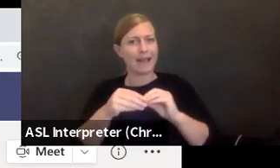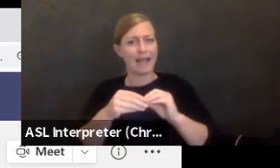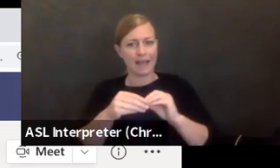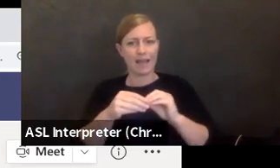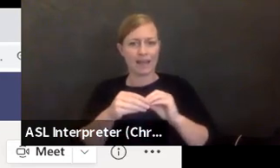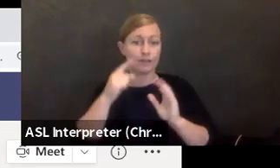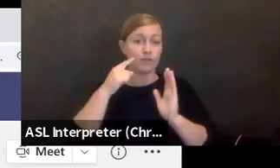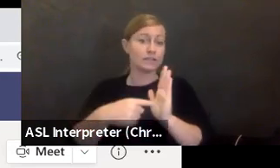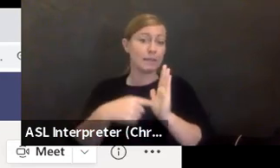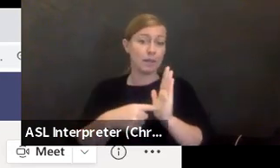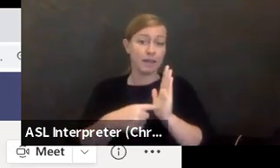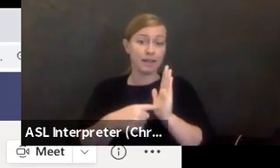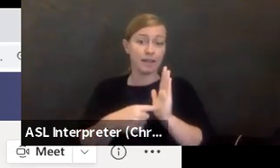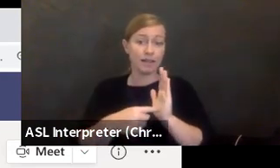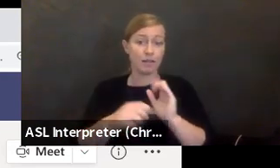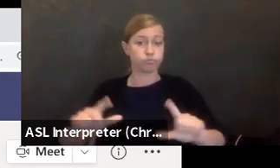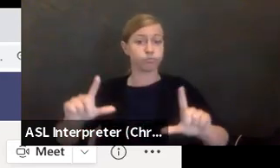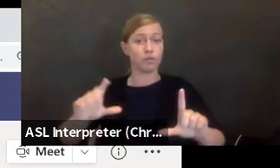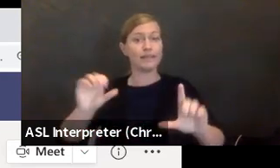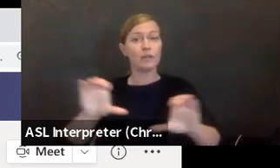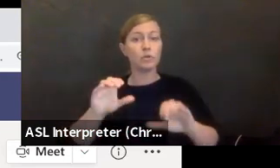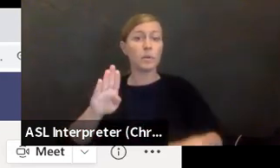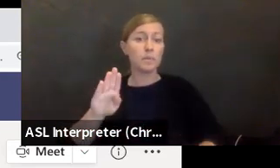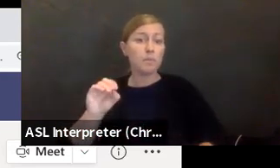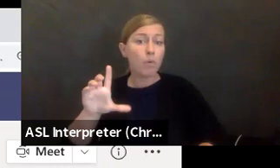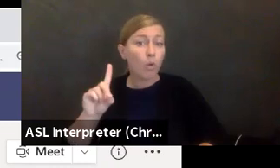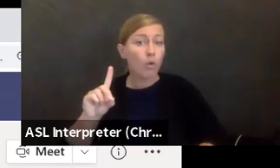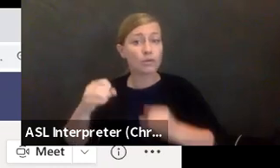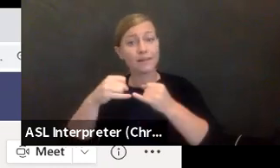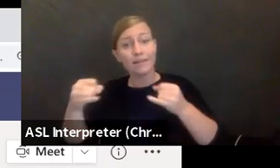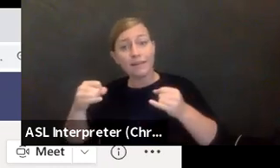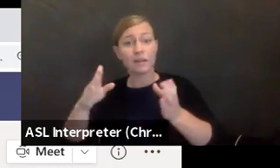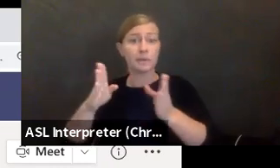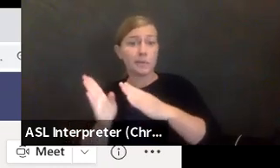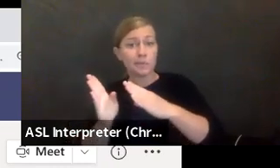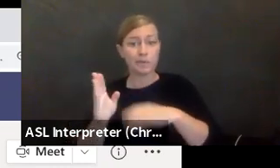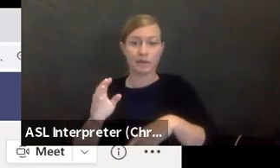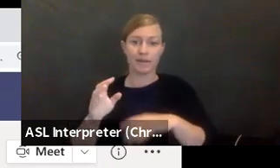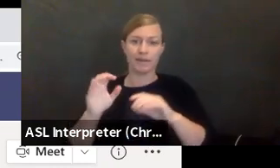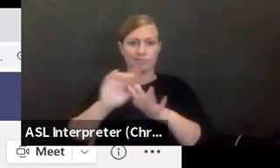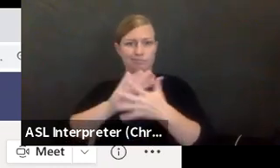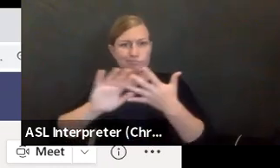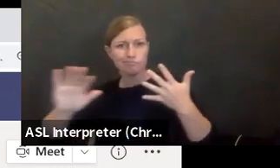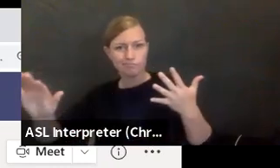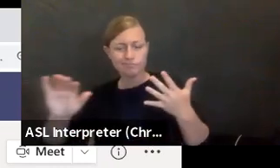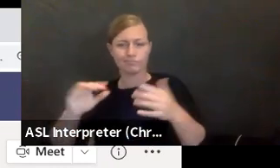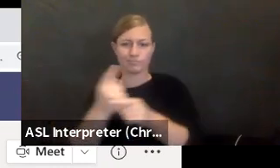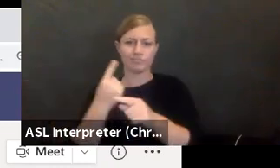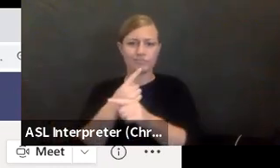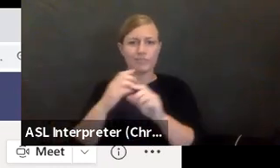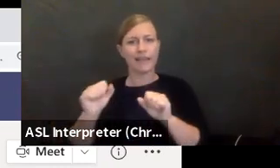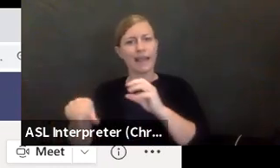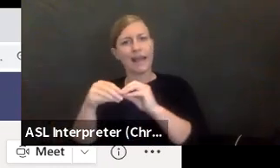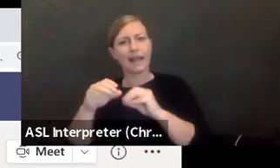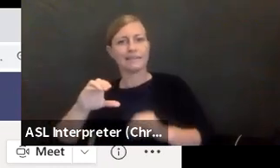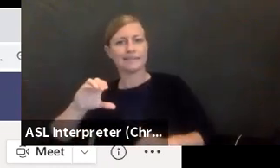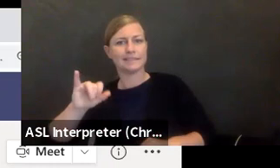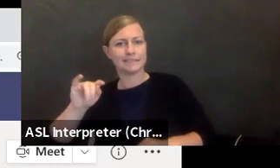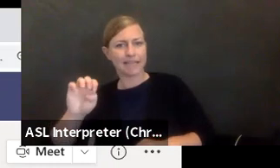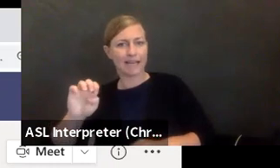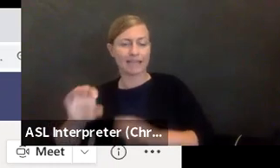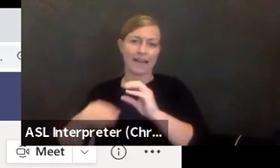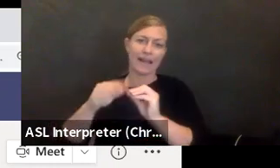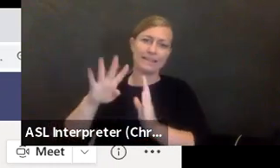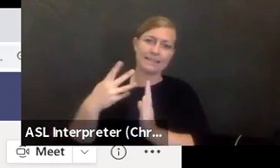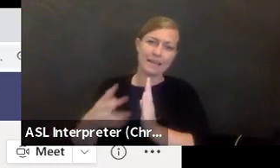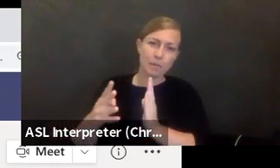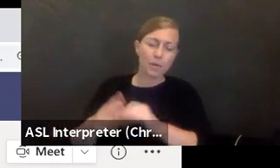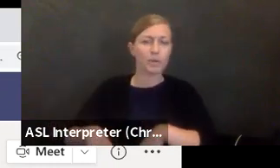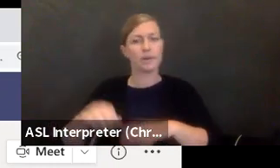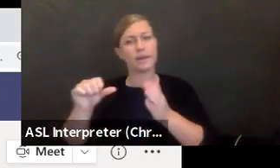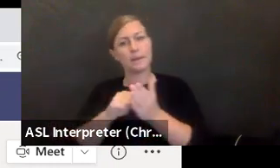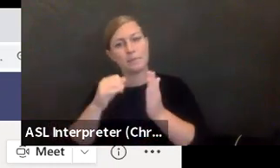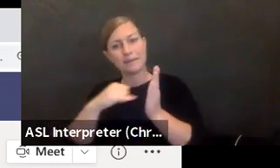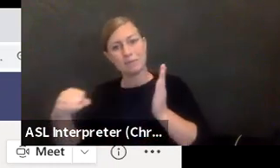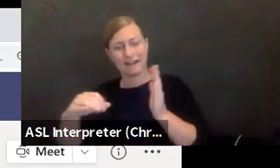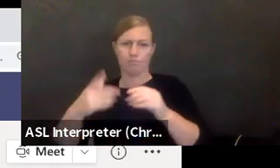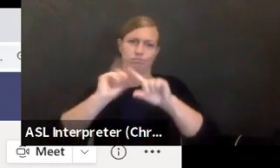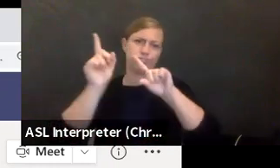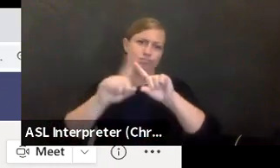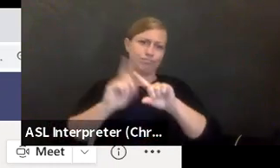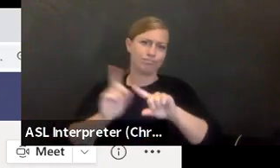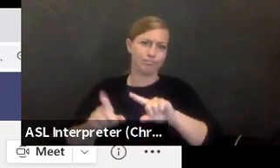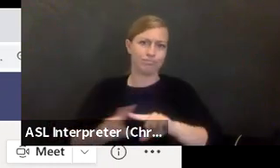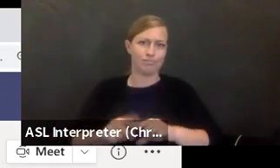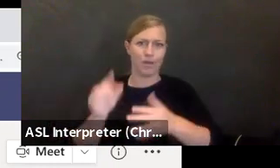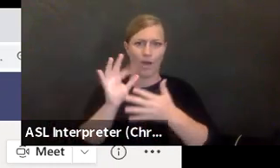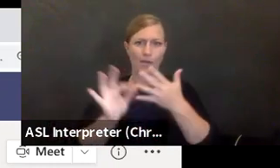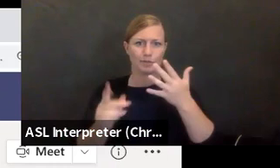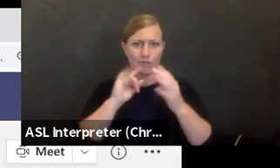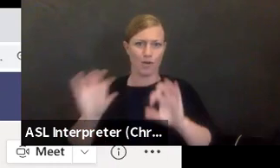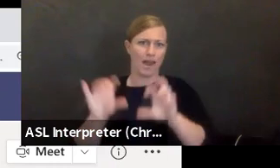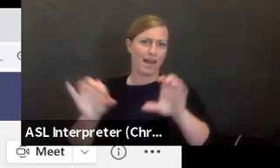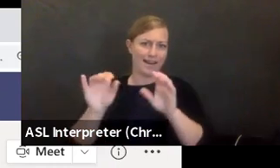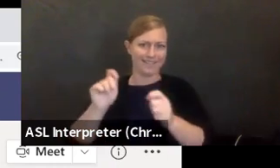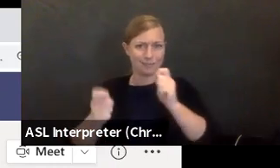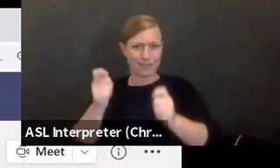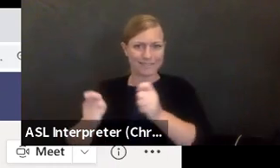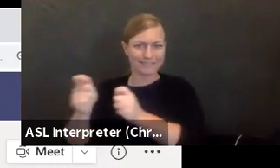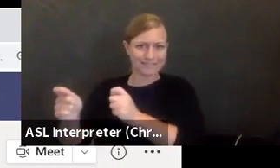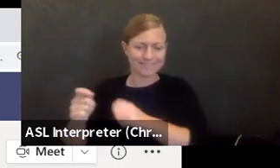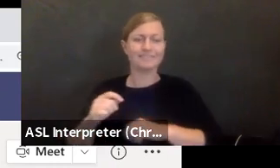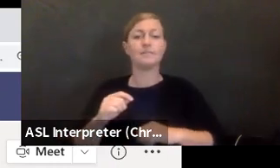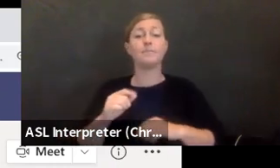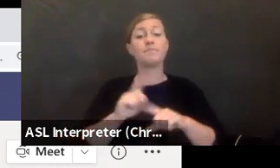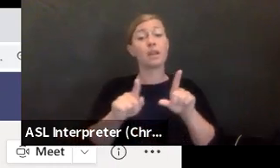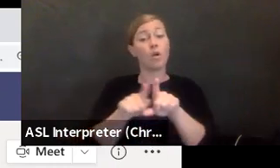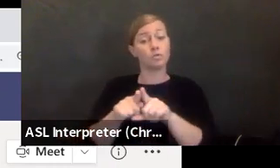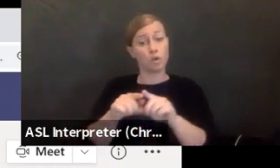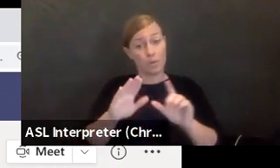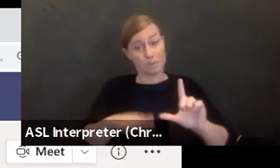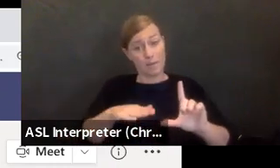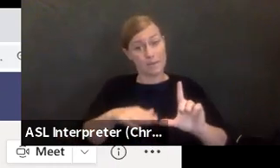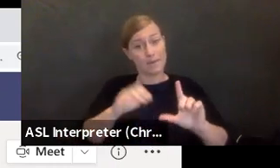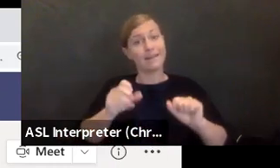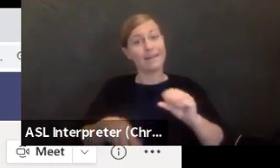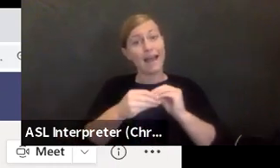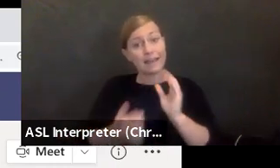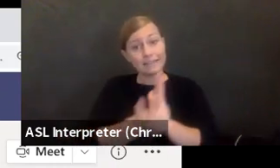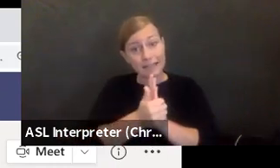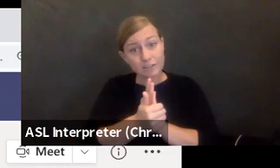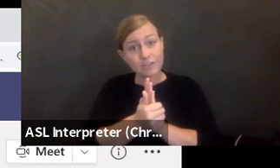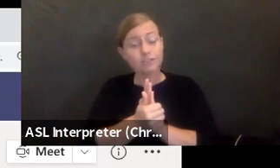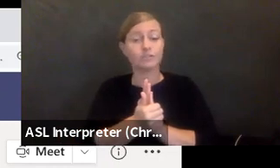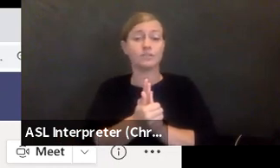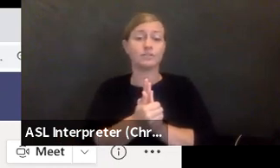and there are features below that I can add.